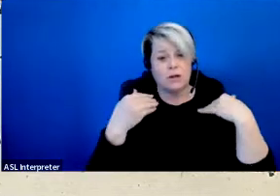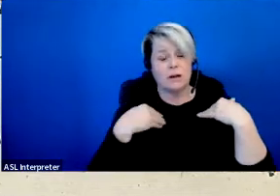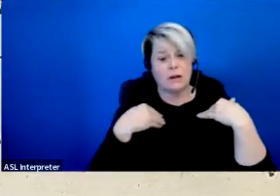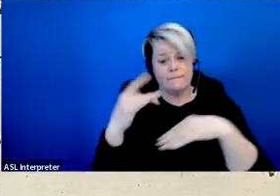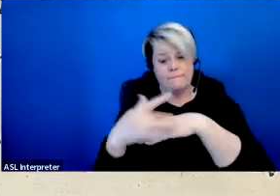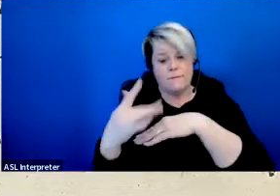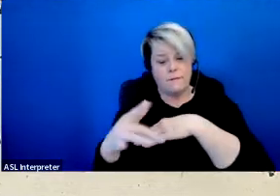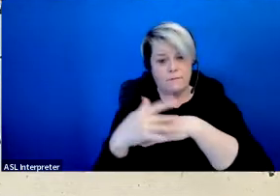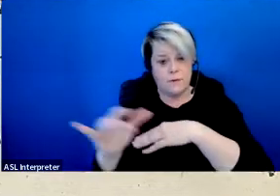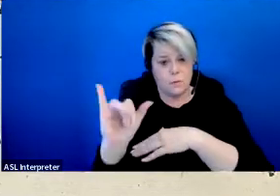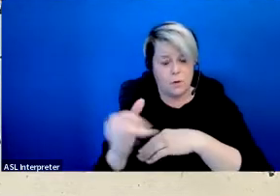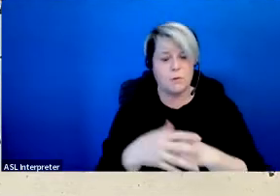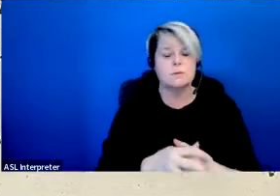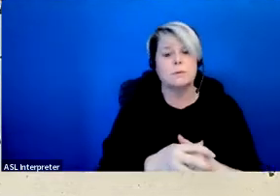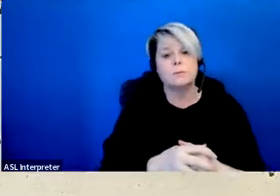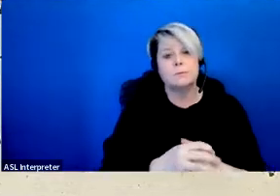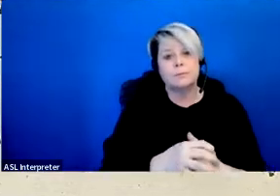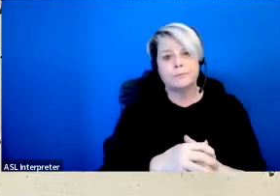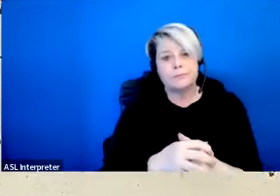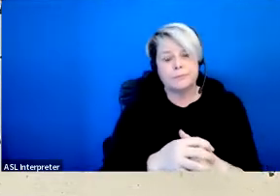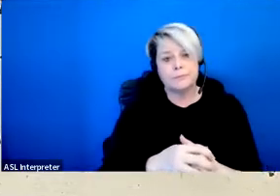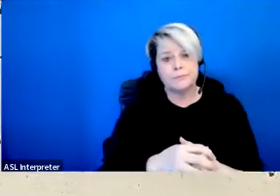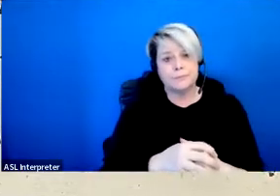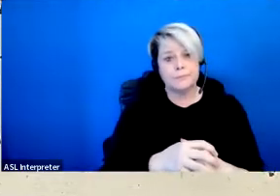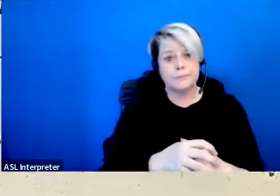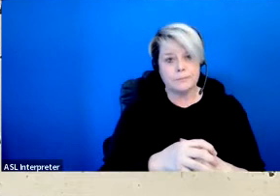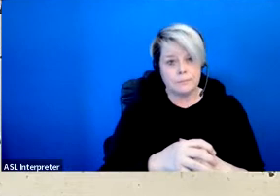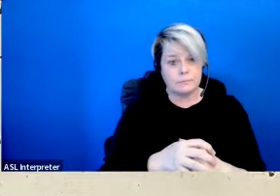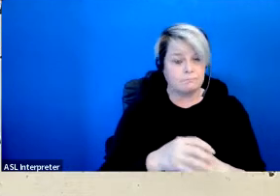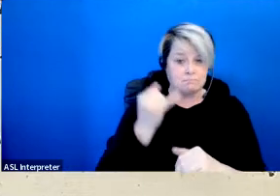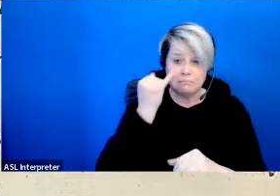audience. And keep in mind this is top level introductions and there is a lot more information